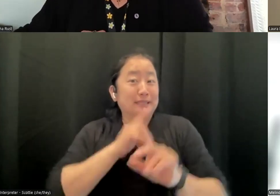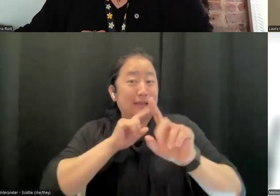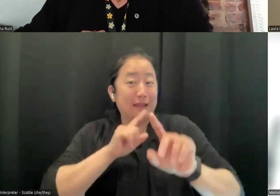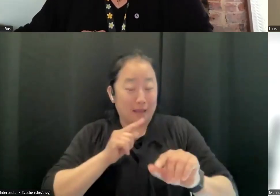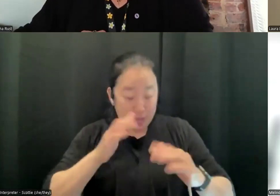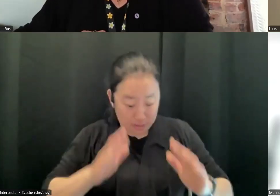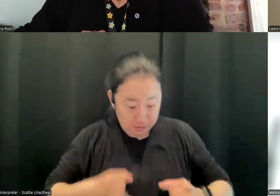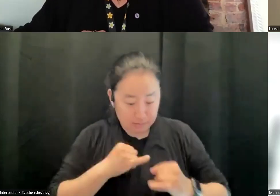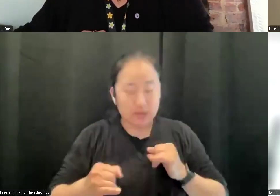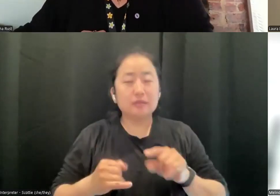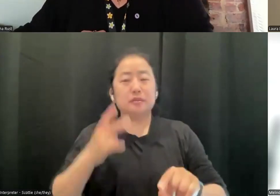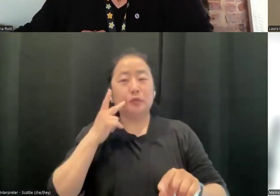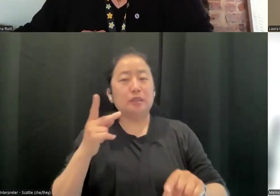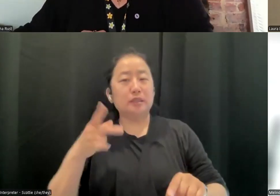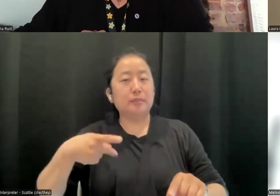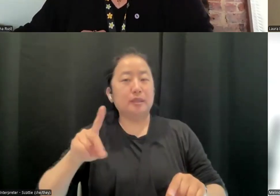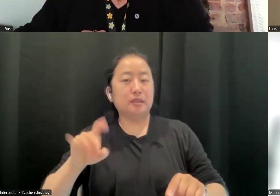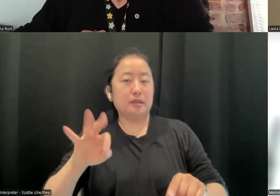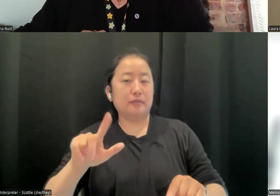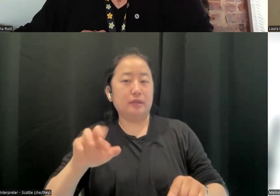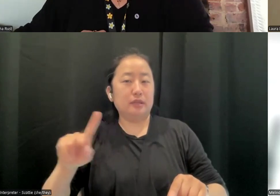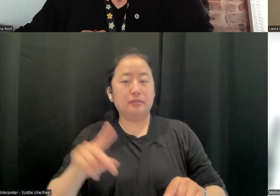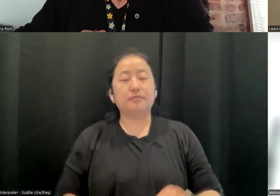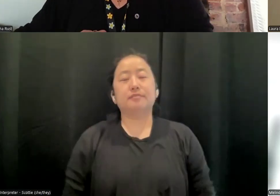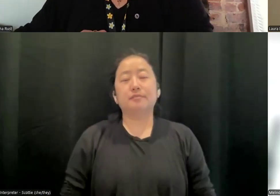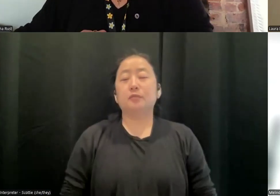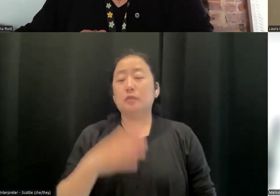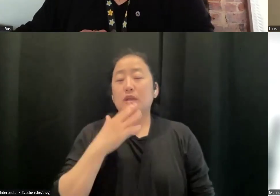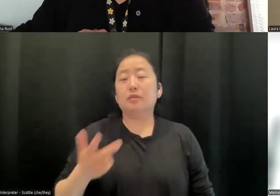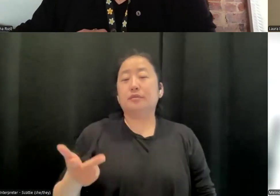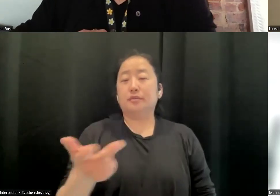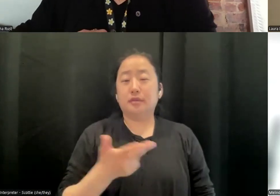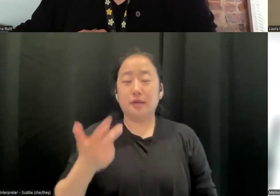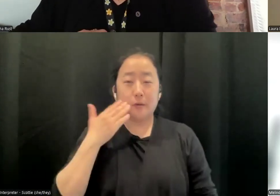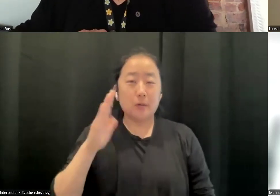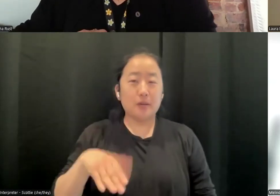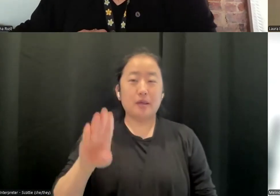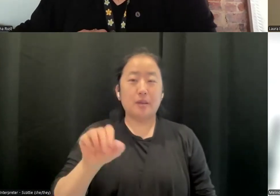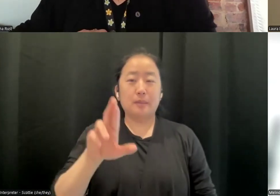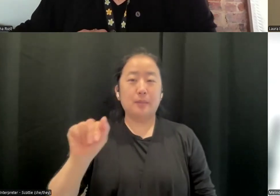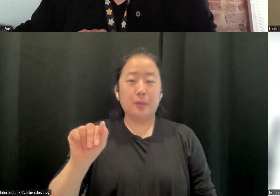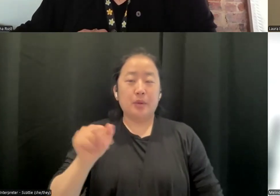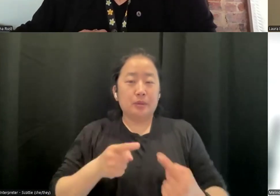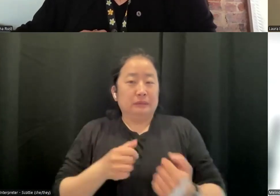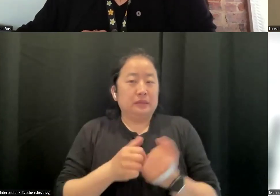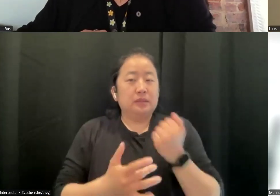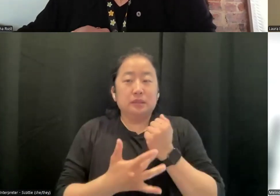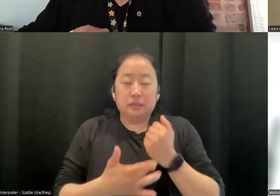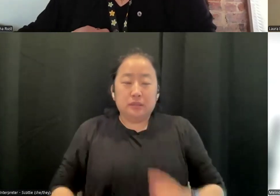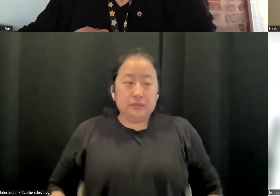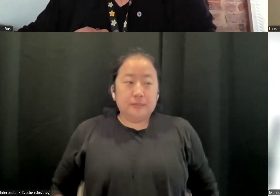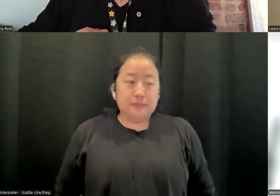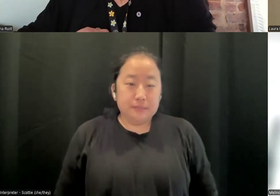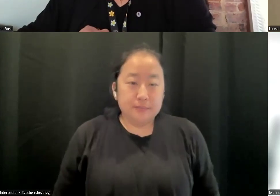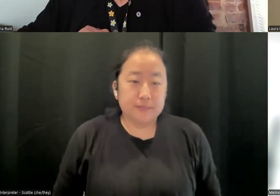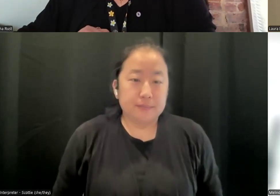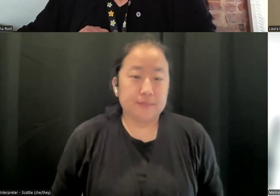So again thank you to the three of you. I know Bora had her difficulties but I would